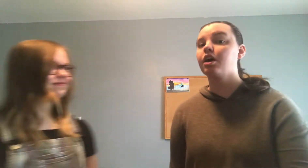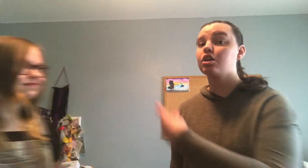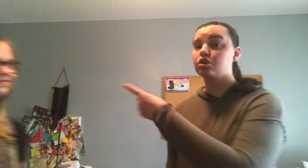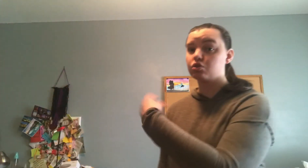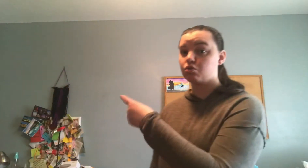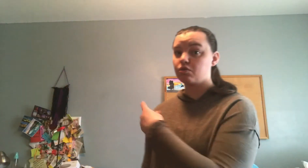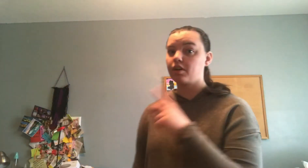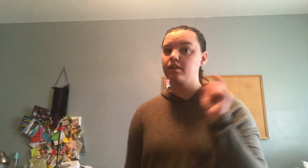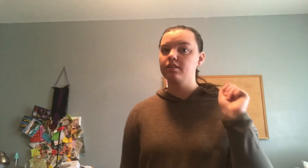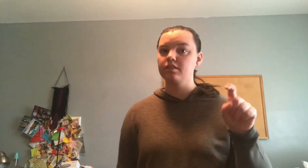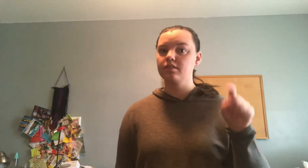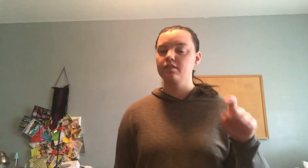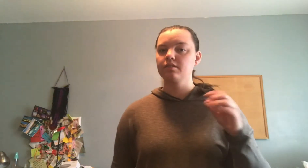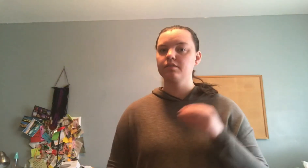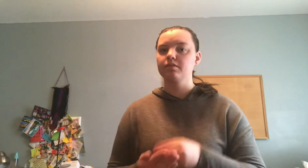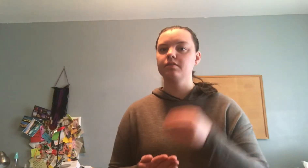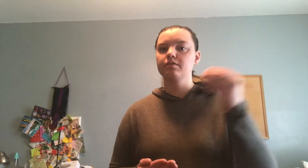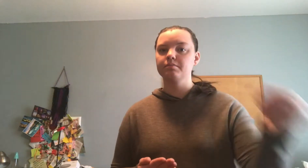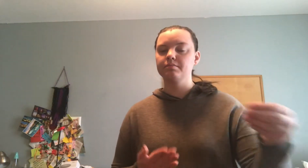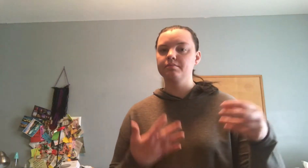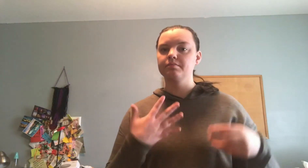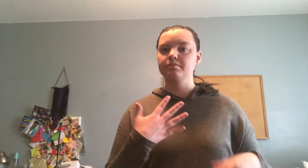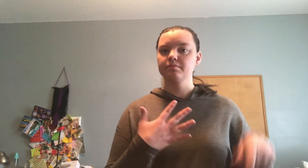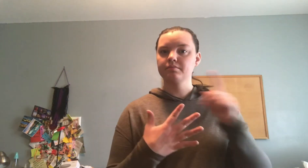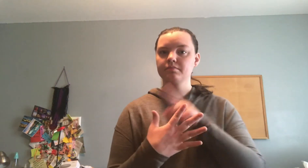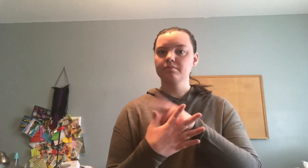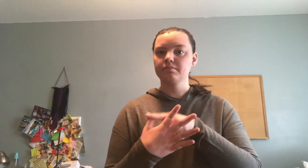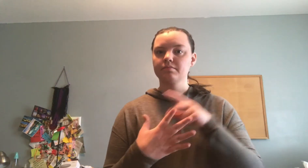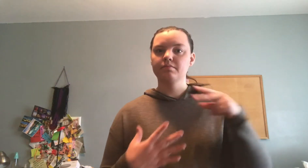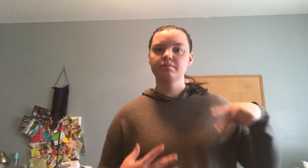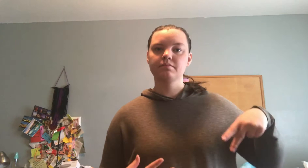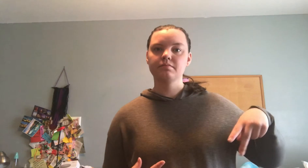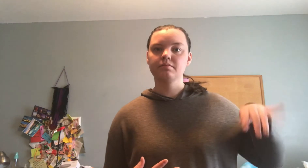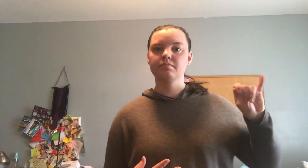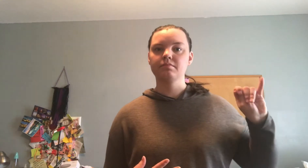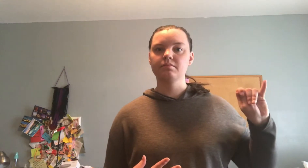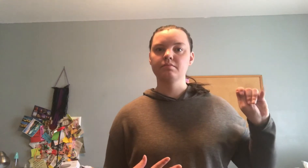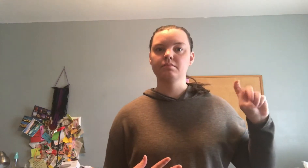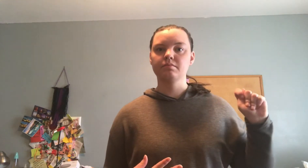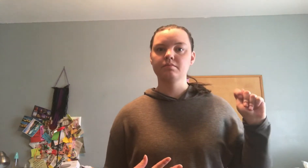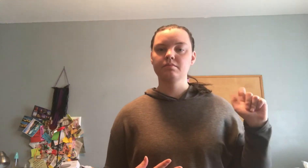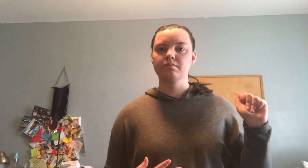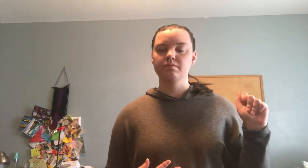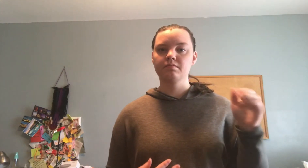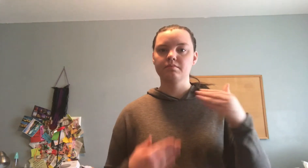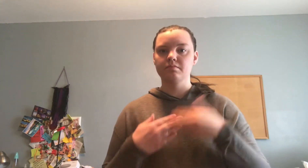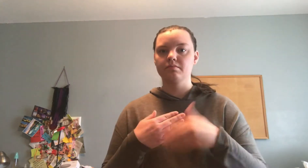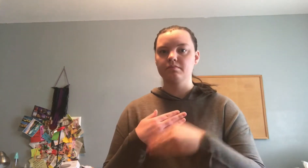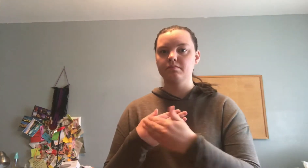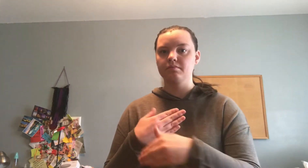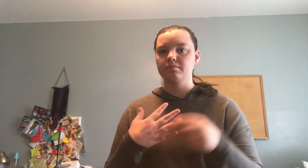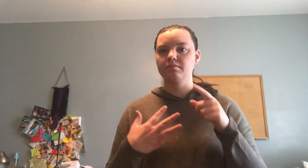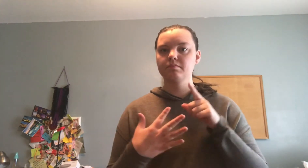We need to buy pita bread,